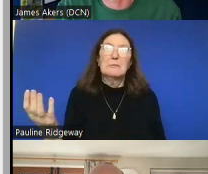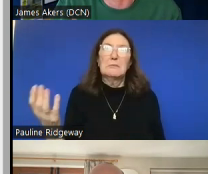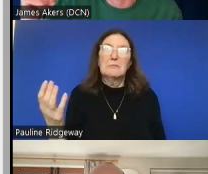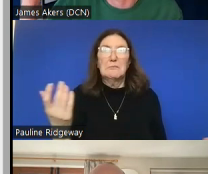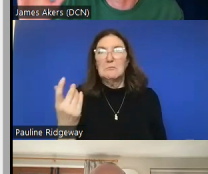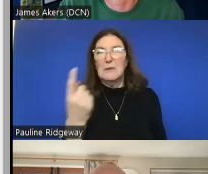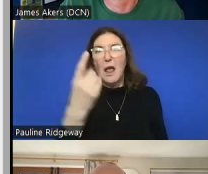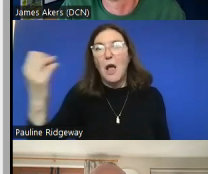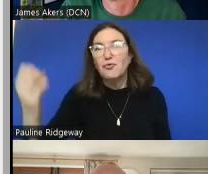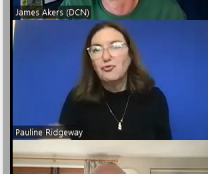if that's all right.